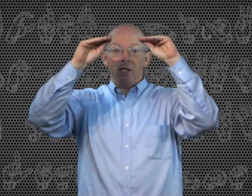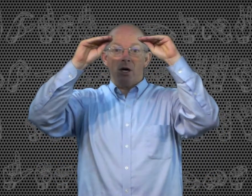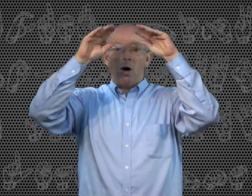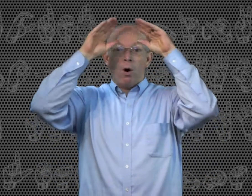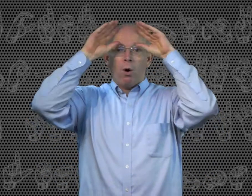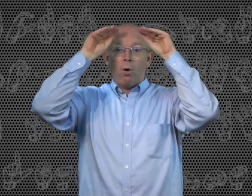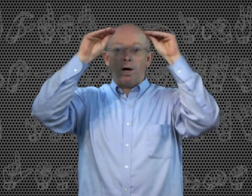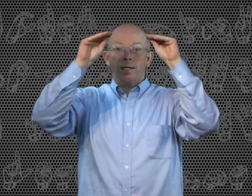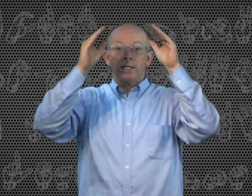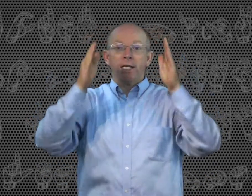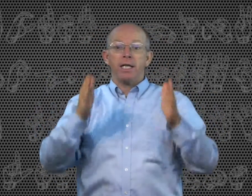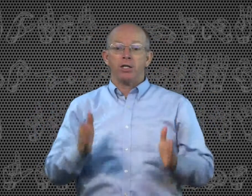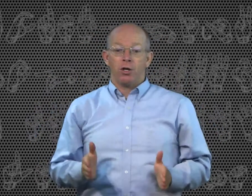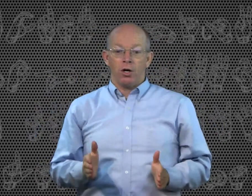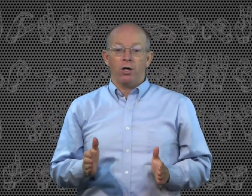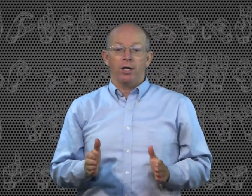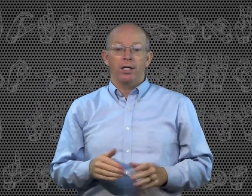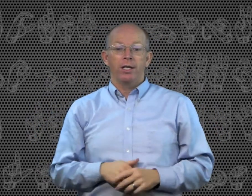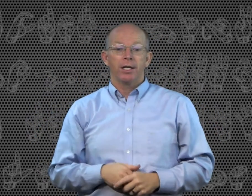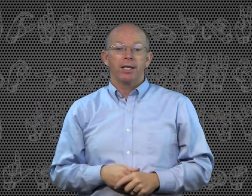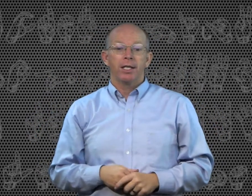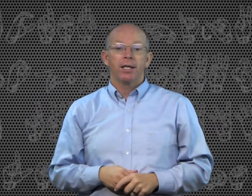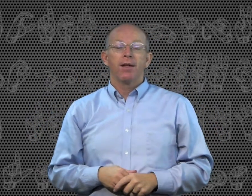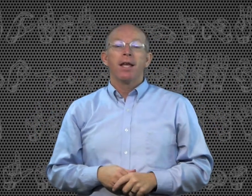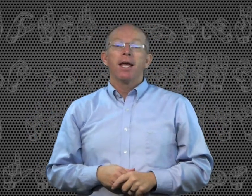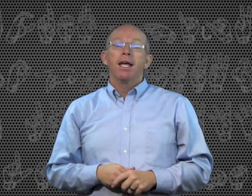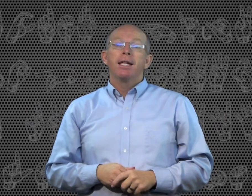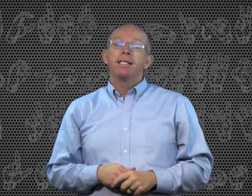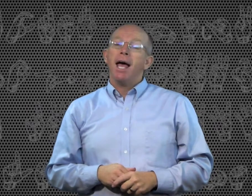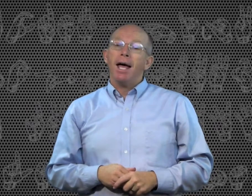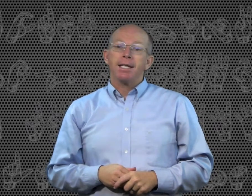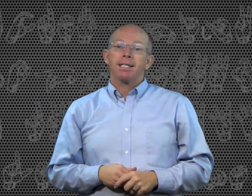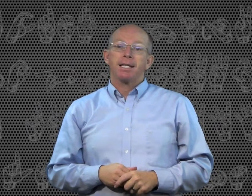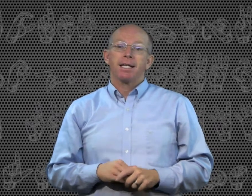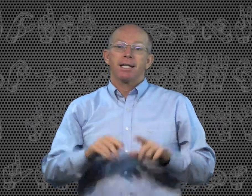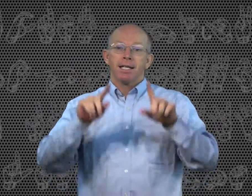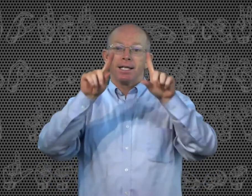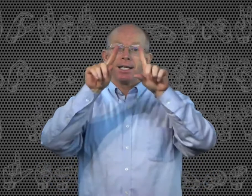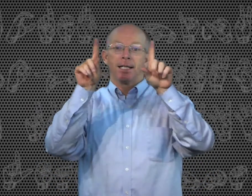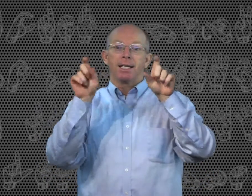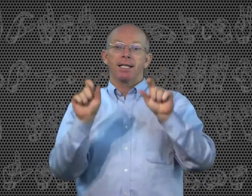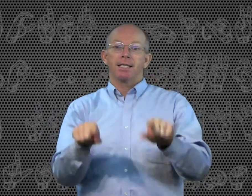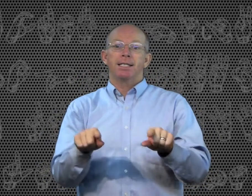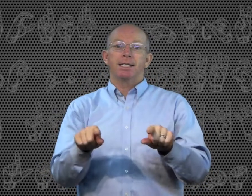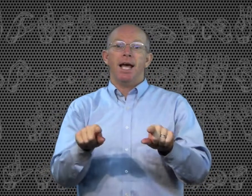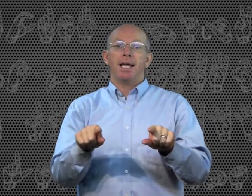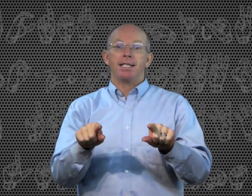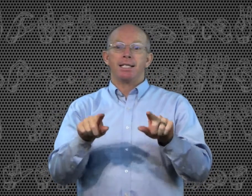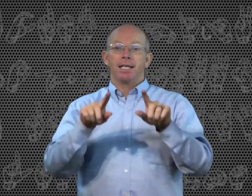TEACH or TEACHER TEST TEST